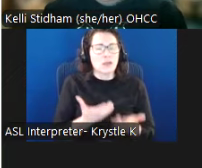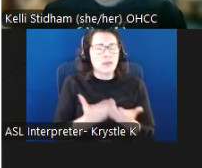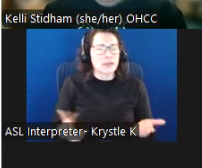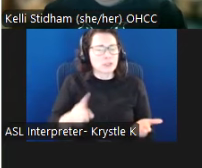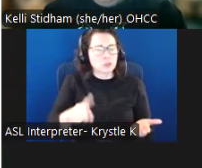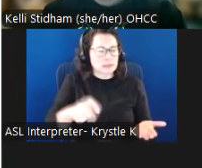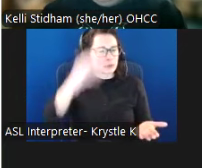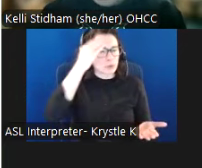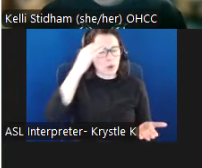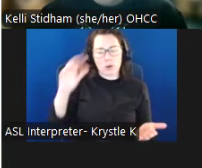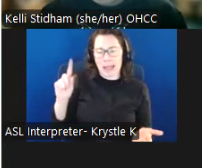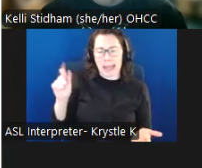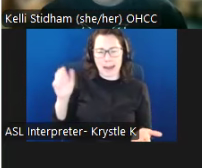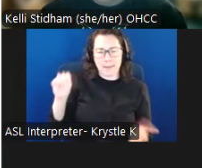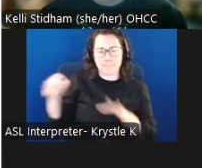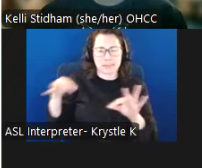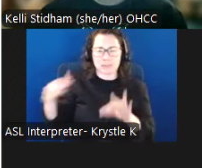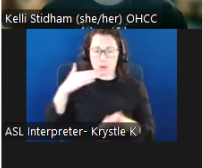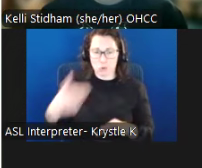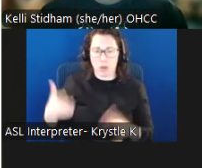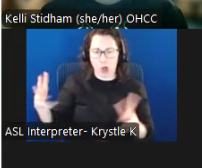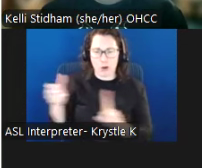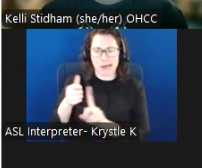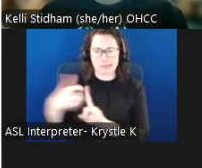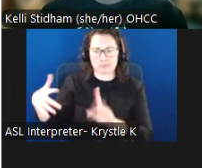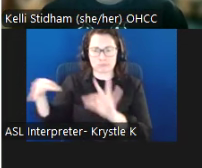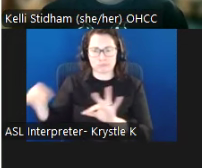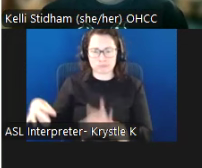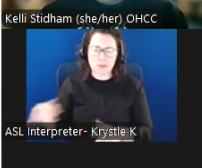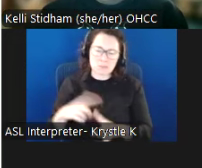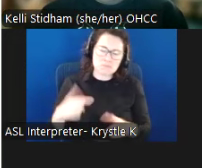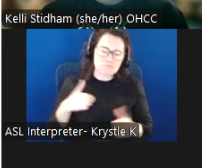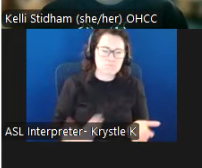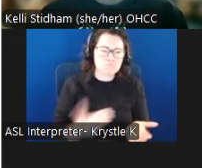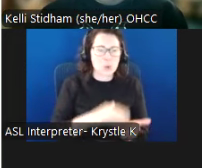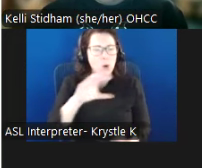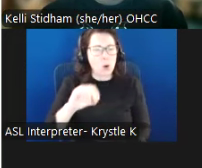explained this already pretty well, but